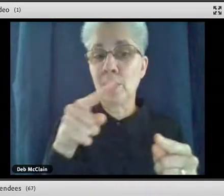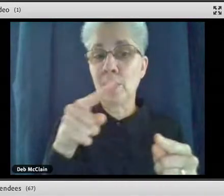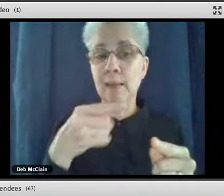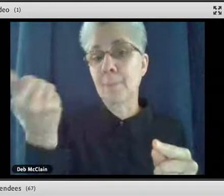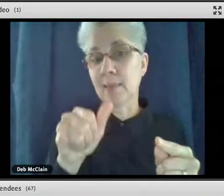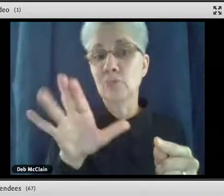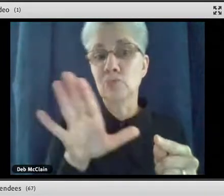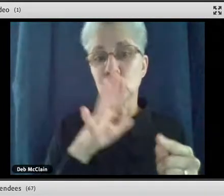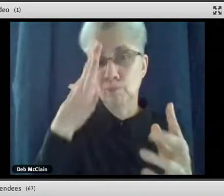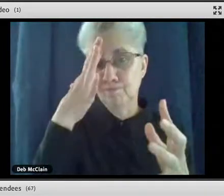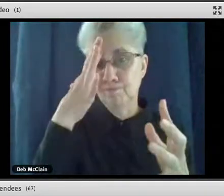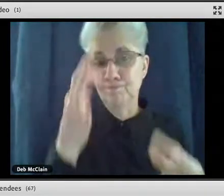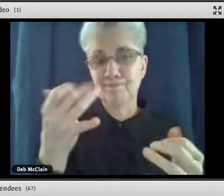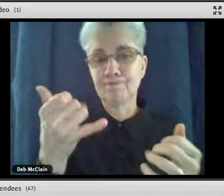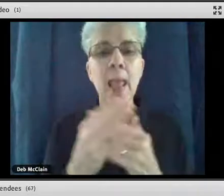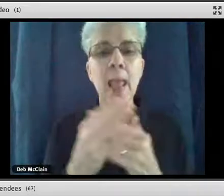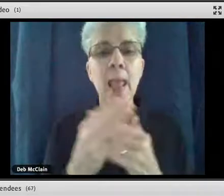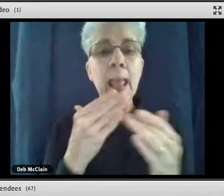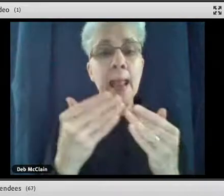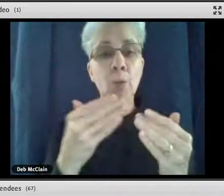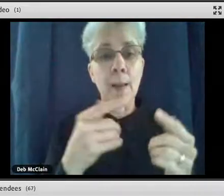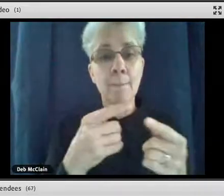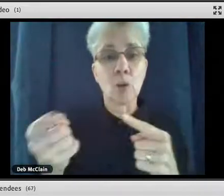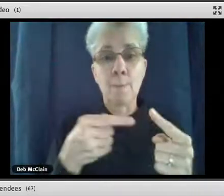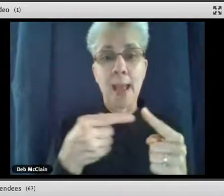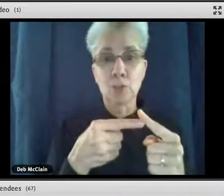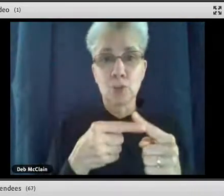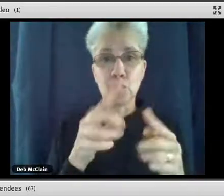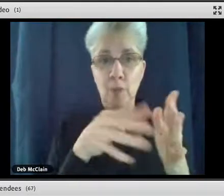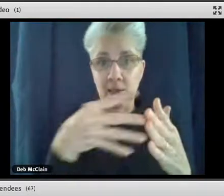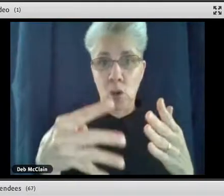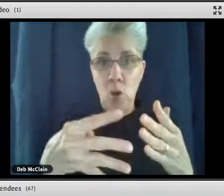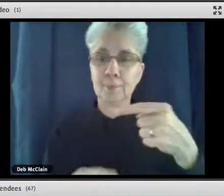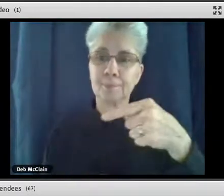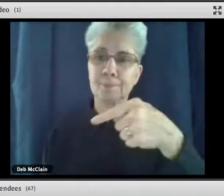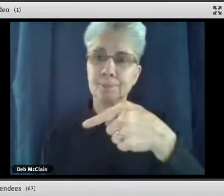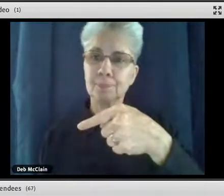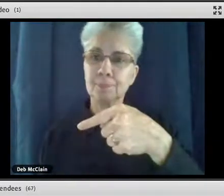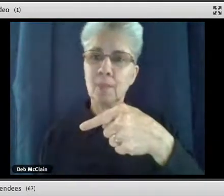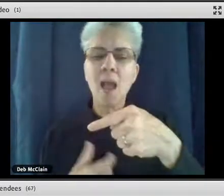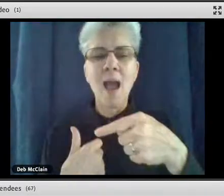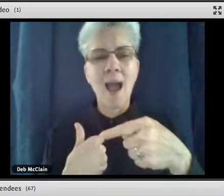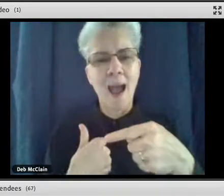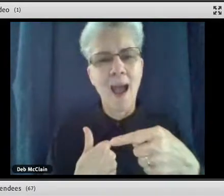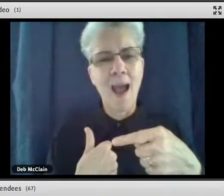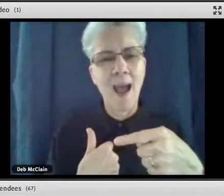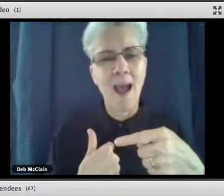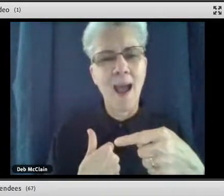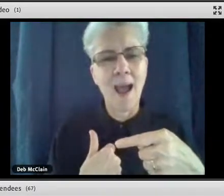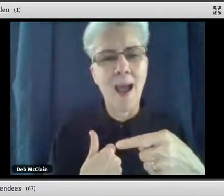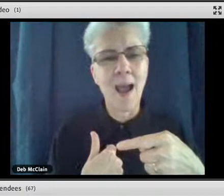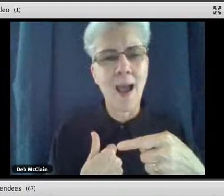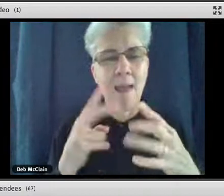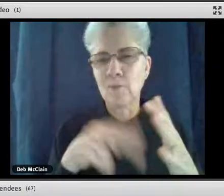But do what you think is best. So anyway, but going back to our "Secret Token,"